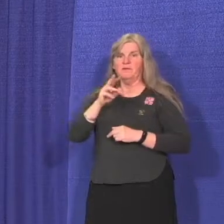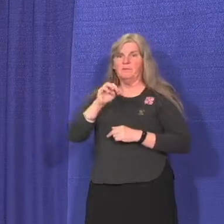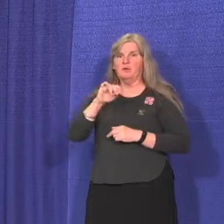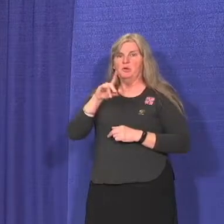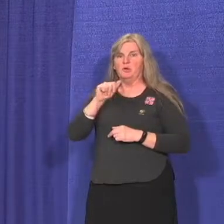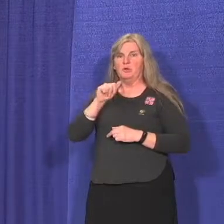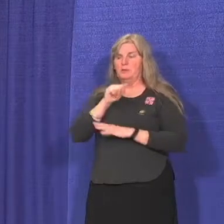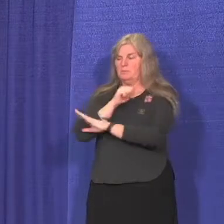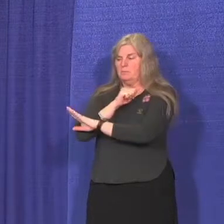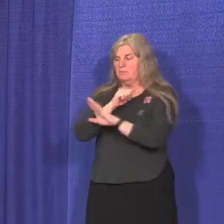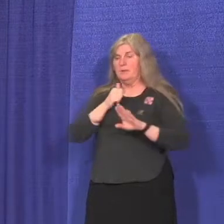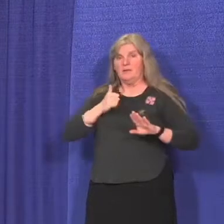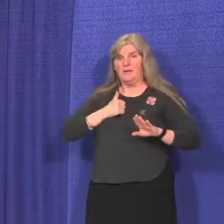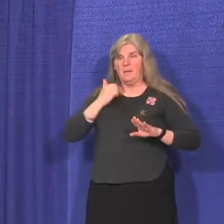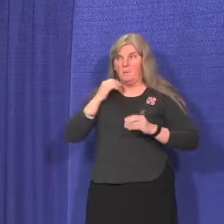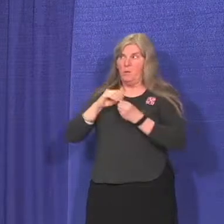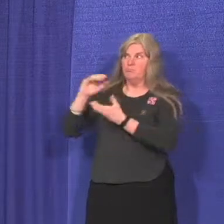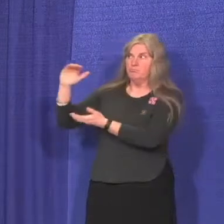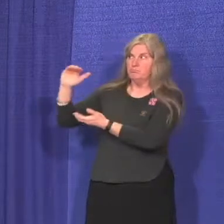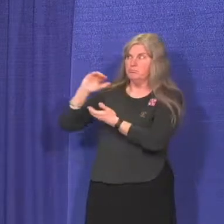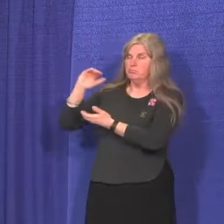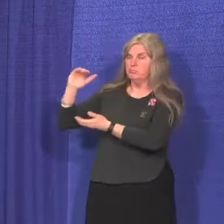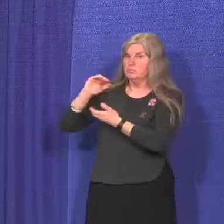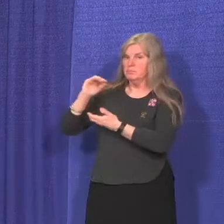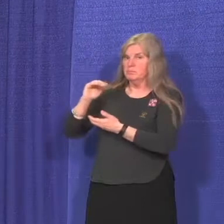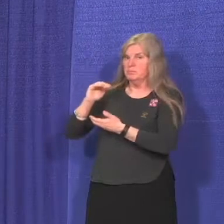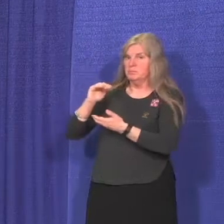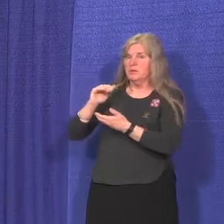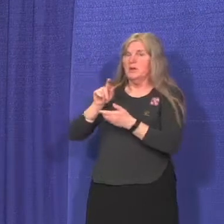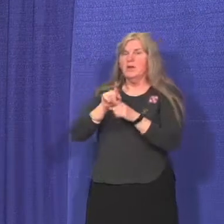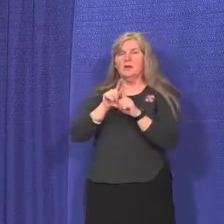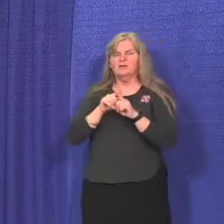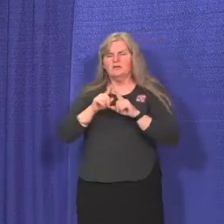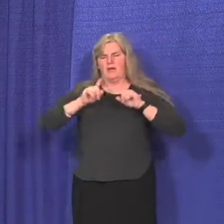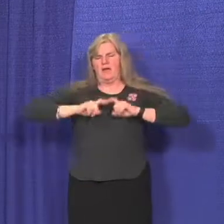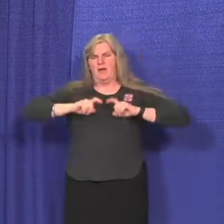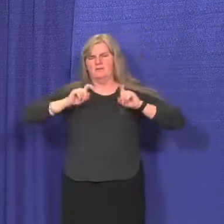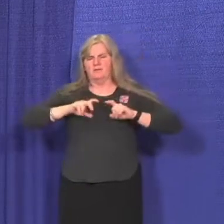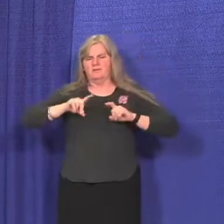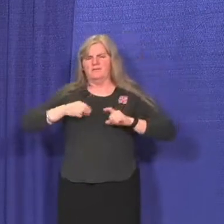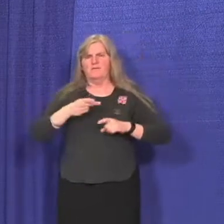suited to answer that question. We made good with the commitment for the first three months to